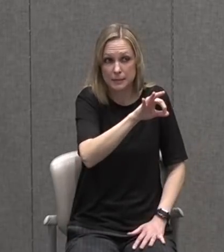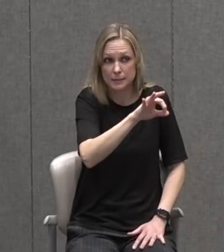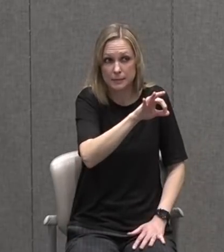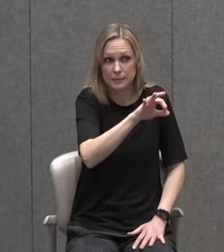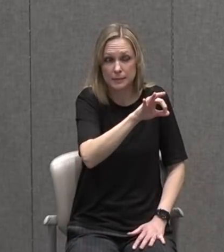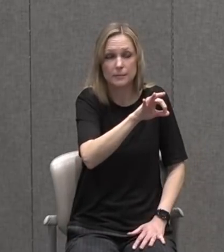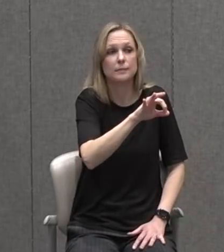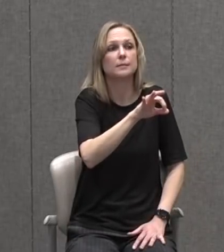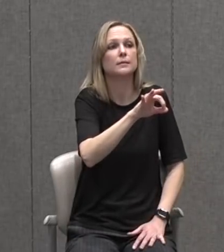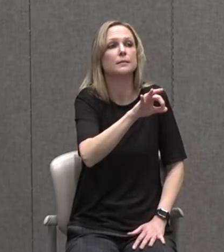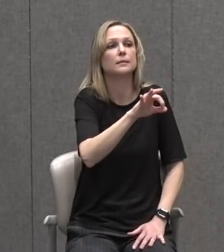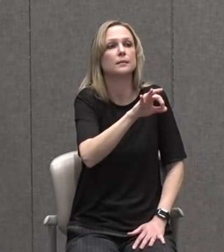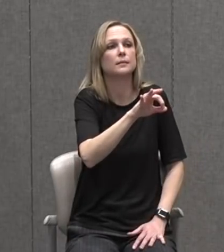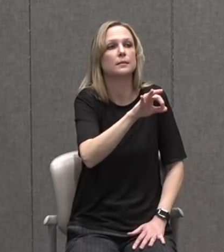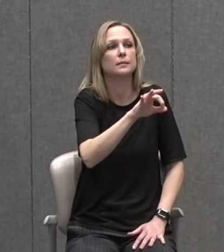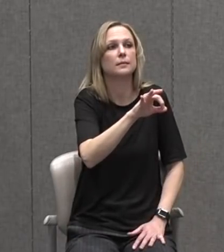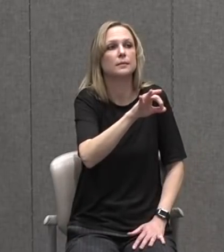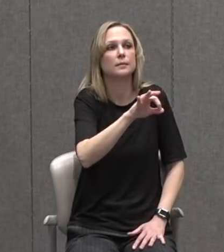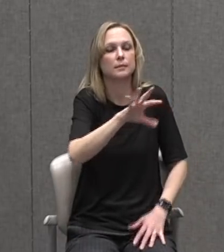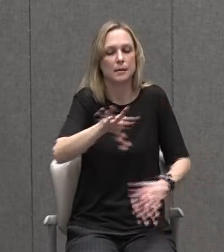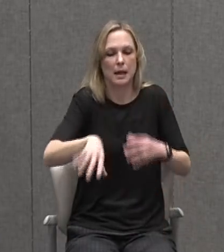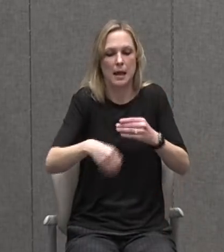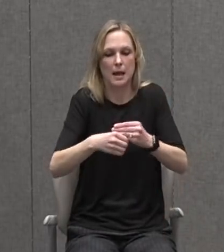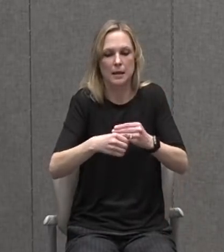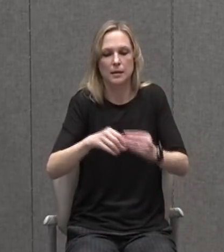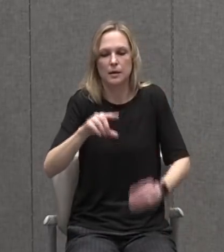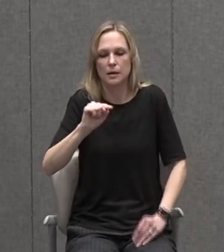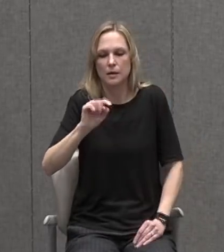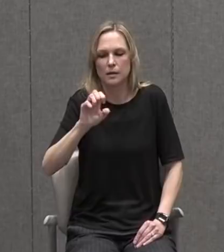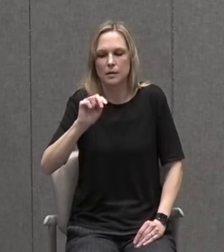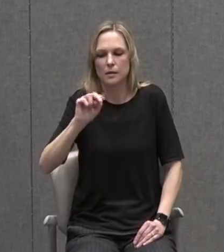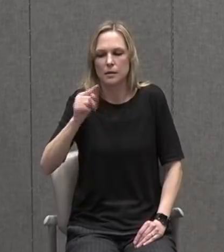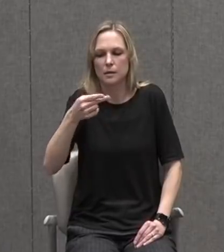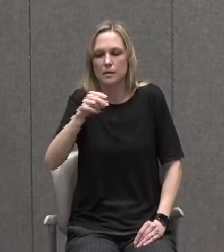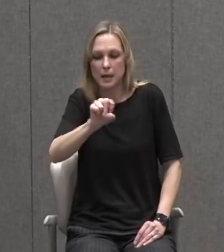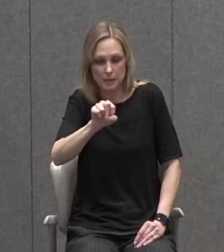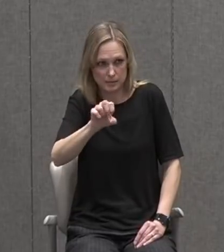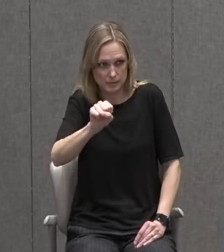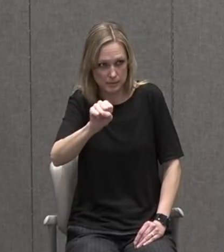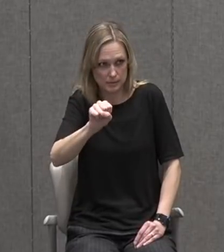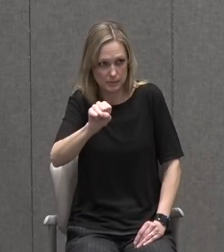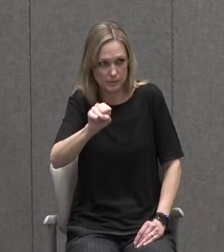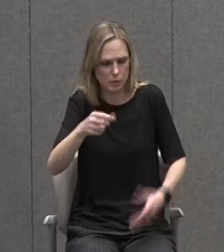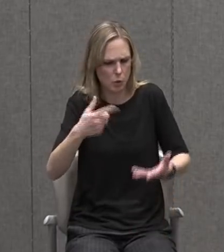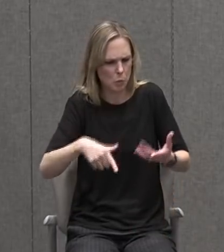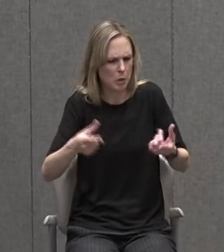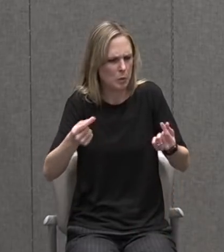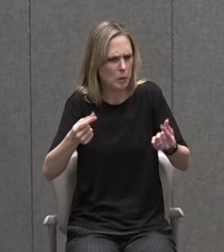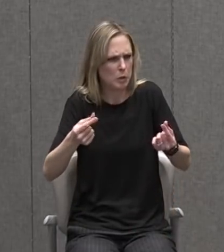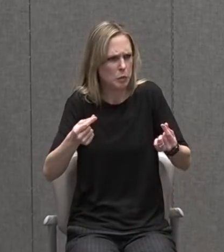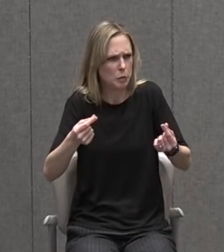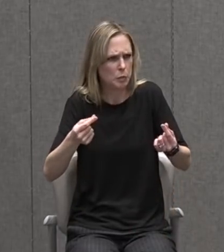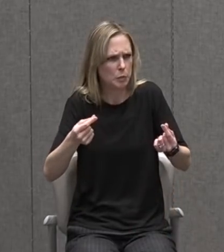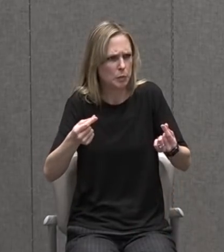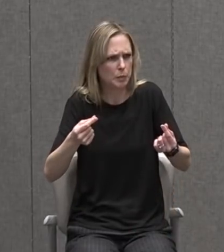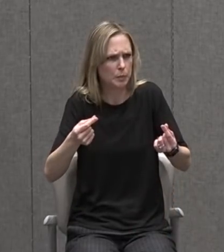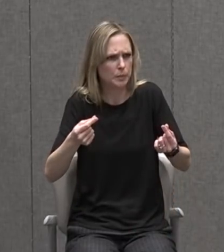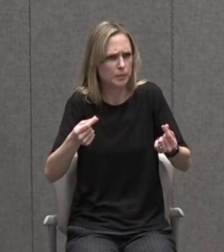Now, we also have to add in tenths, so what do we do when we have a tenth? Well, we're not gonna have any oneths,